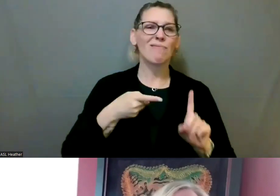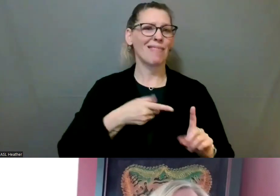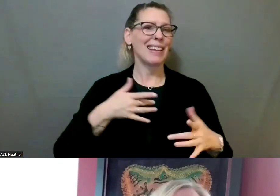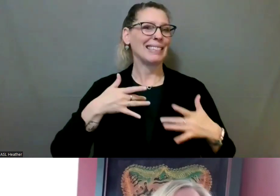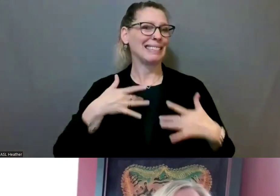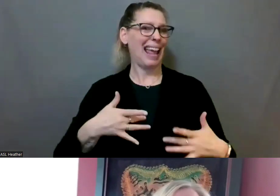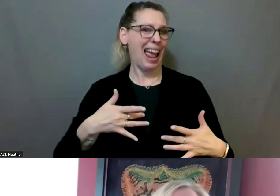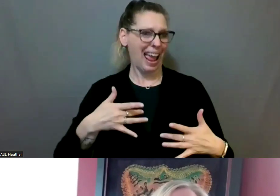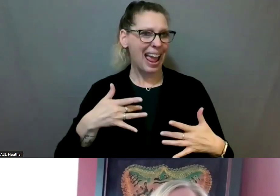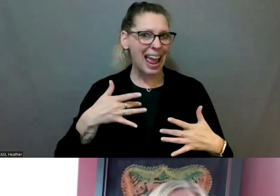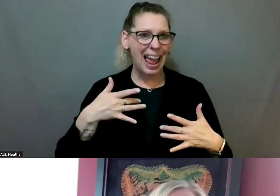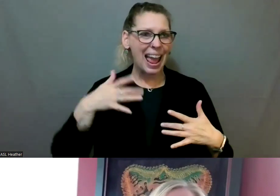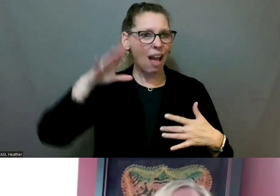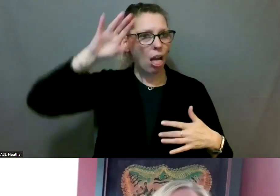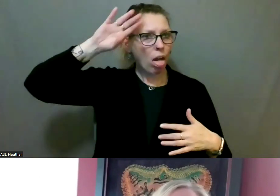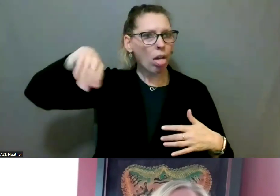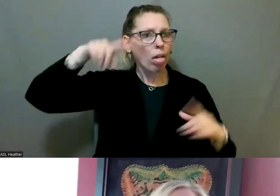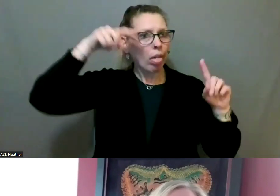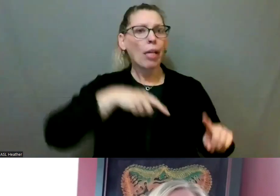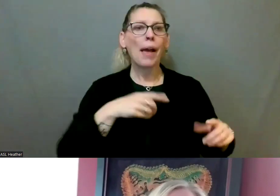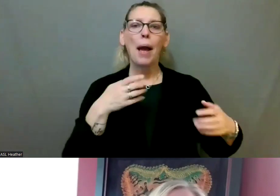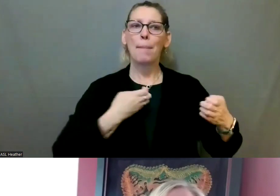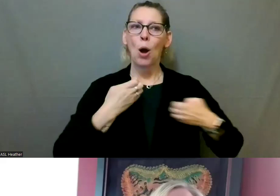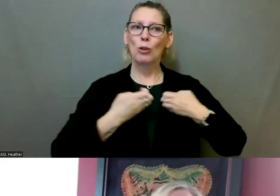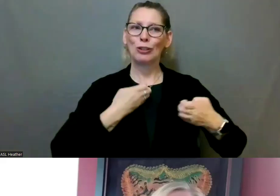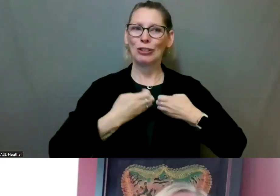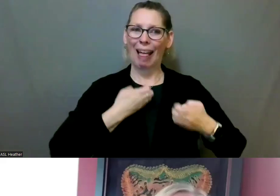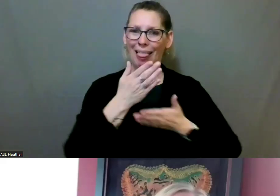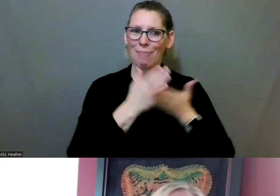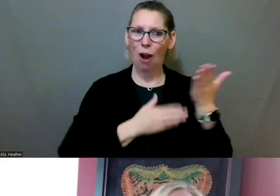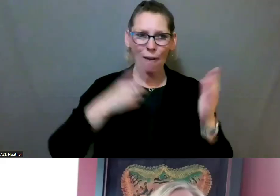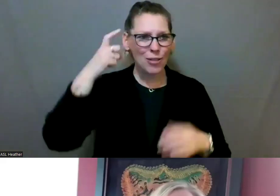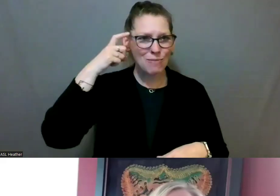brain and and go to the emotional center of the brain; which is near adultlike,